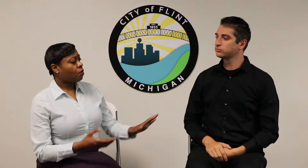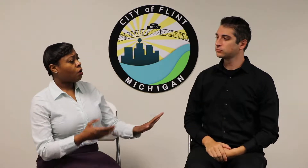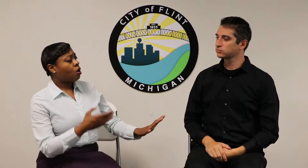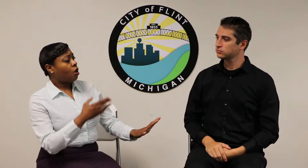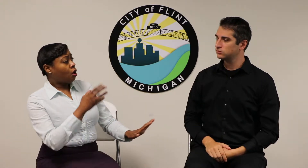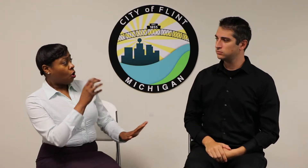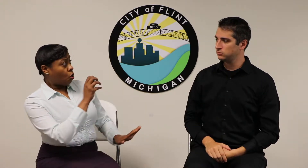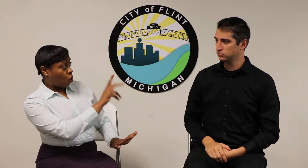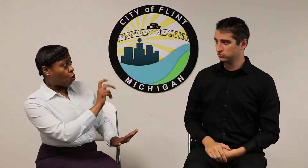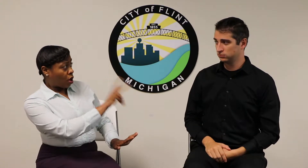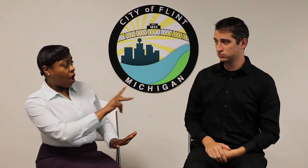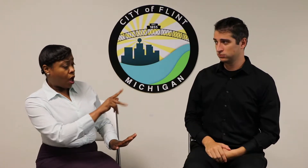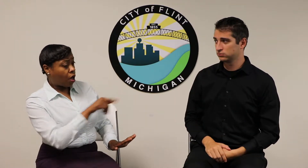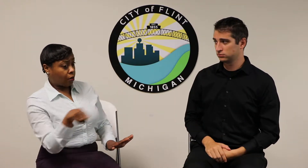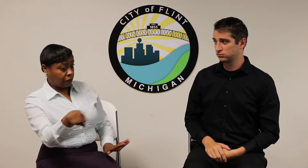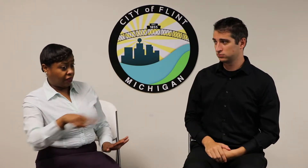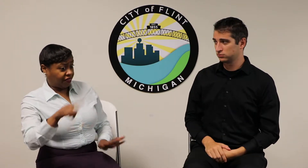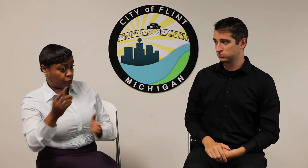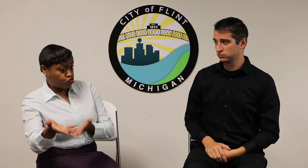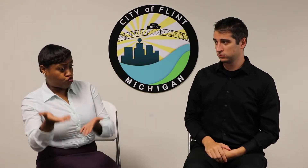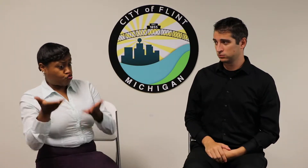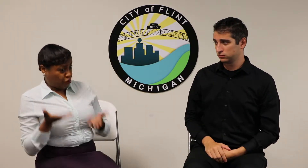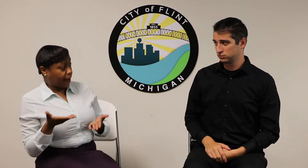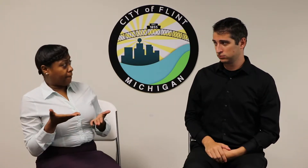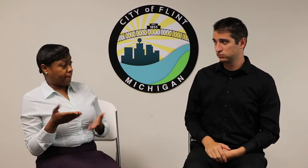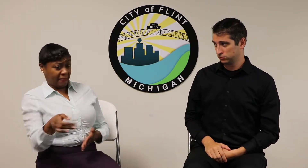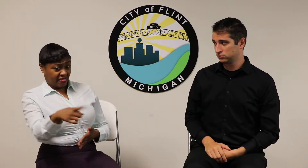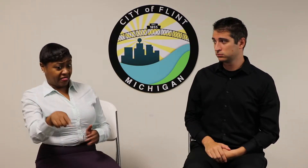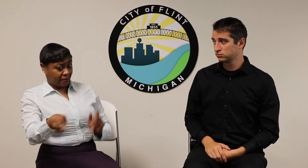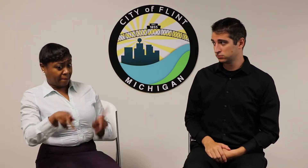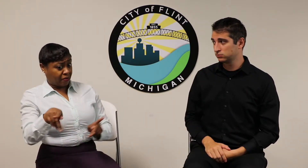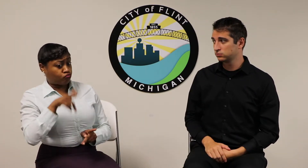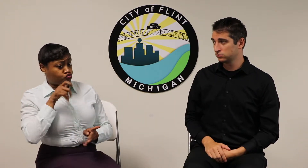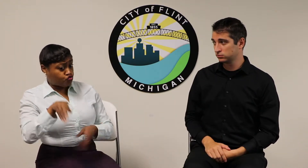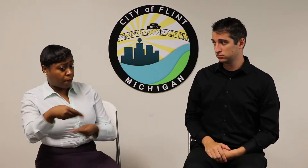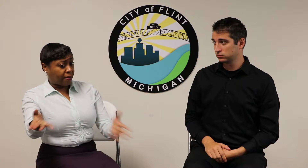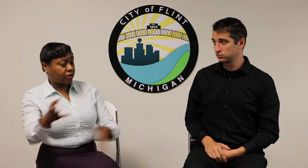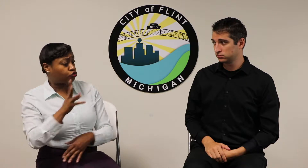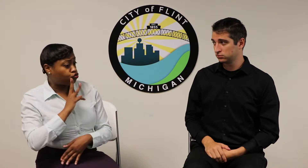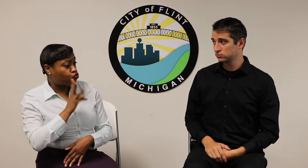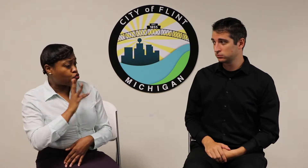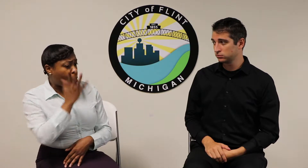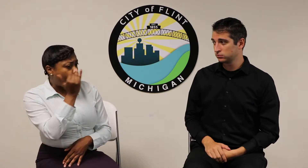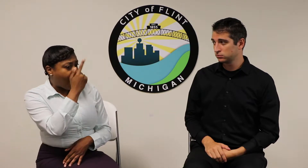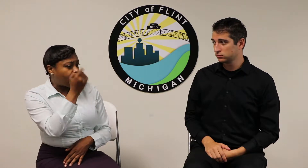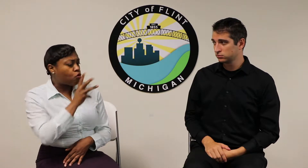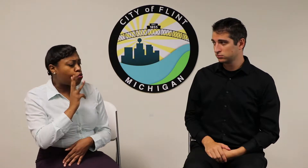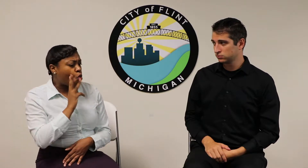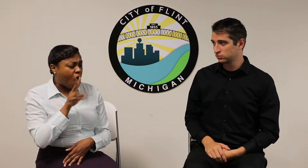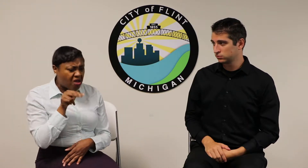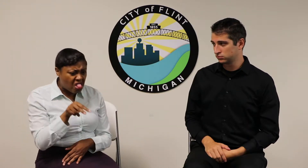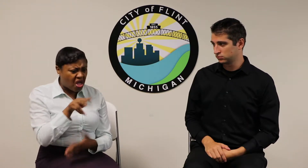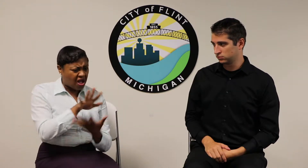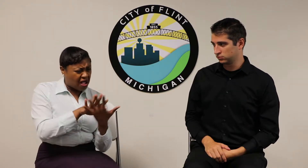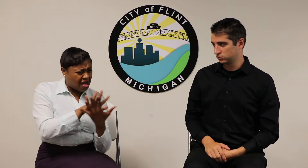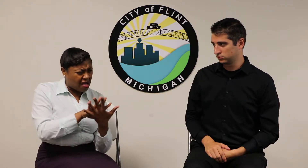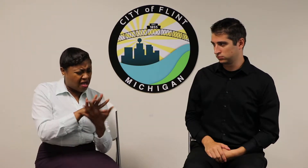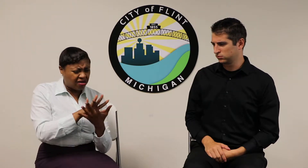Okay, I was recommended to do this from the water site people because of a cloudiness in the water.